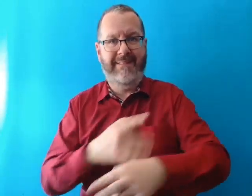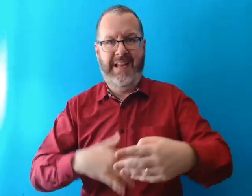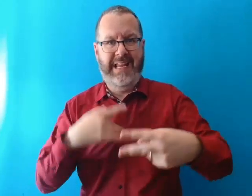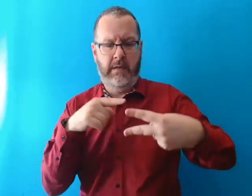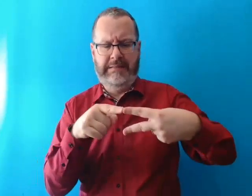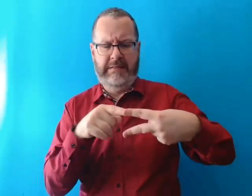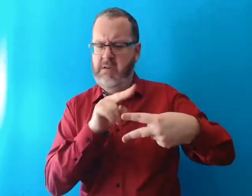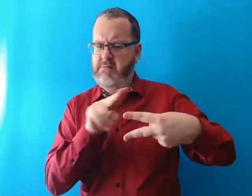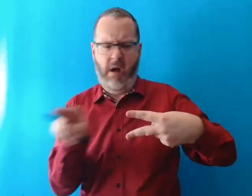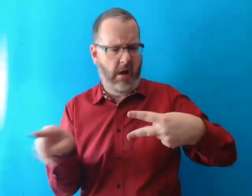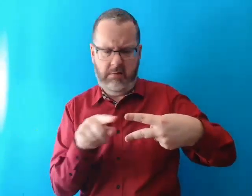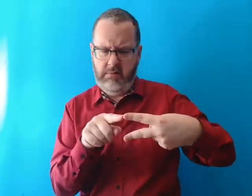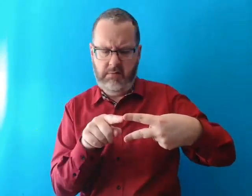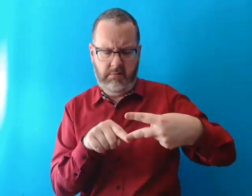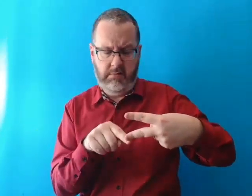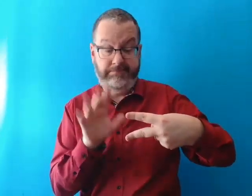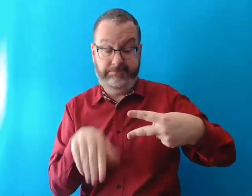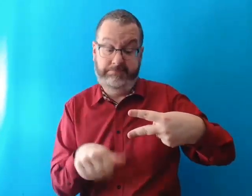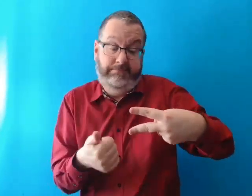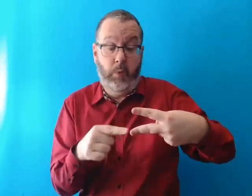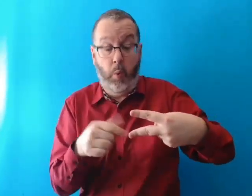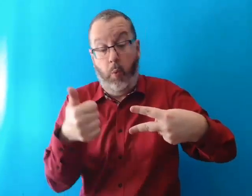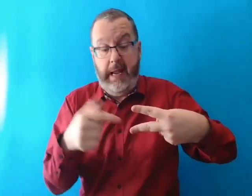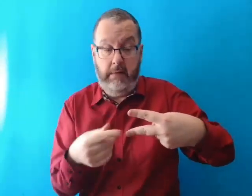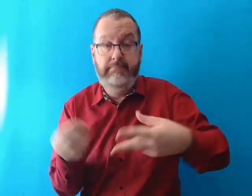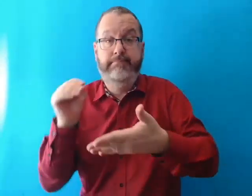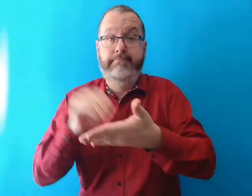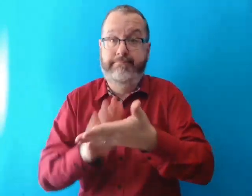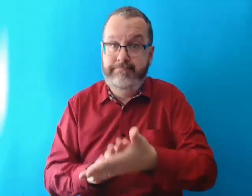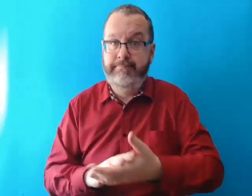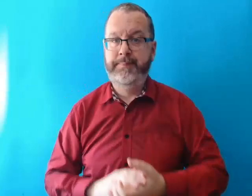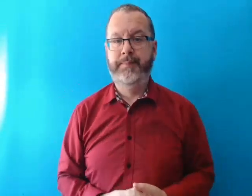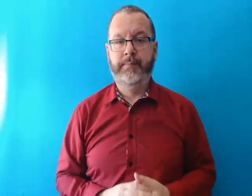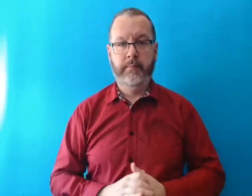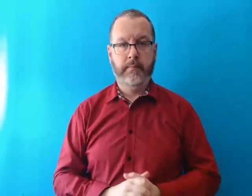regardless of the accuracy of that.